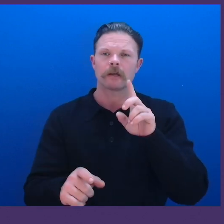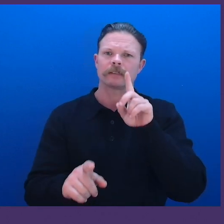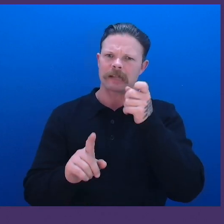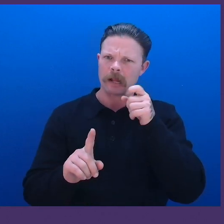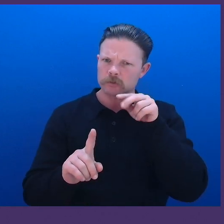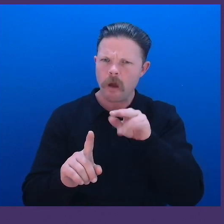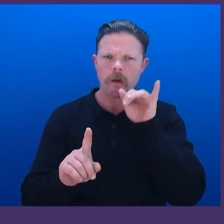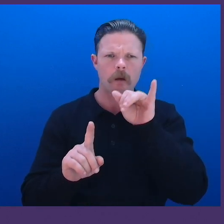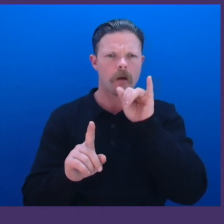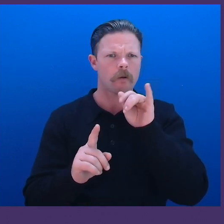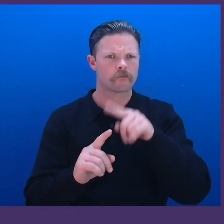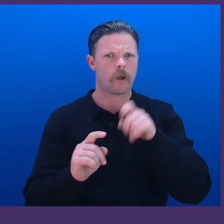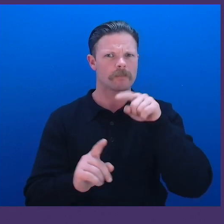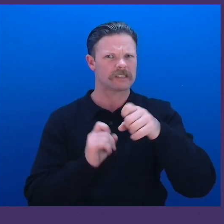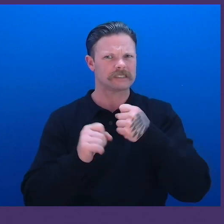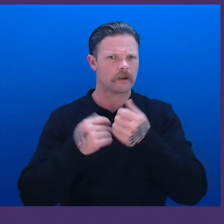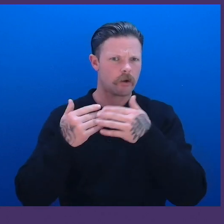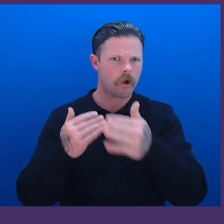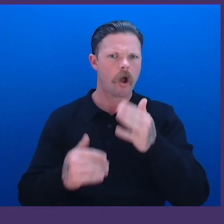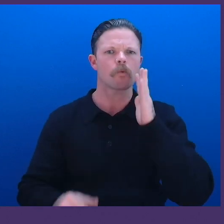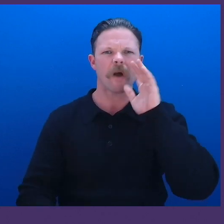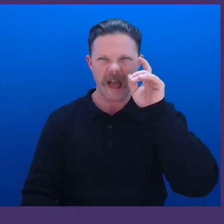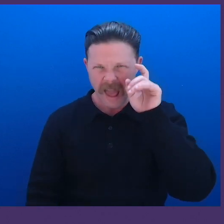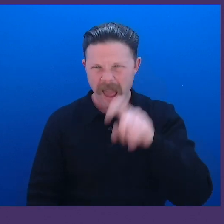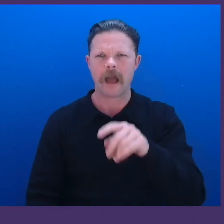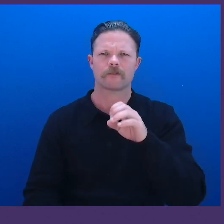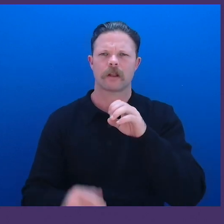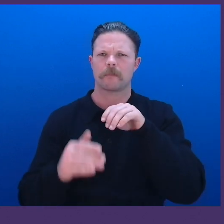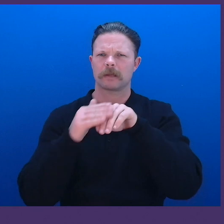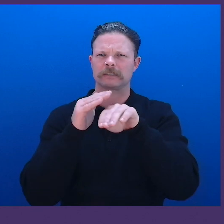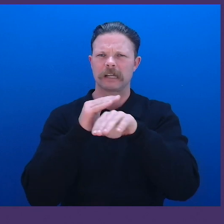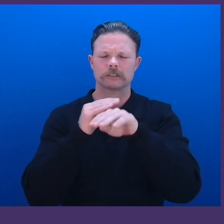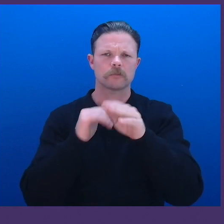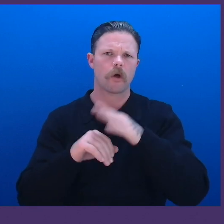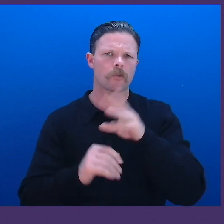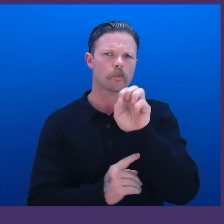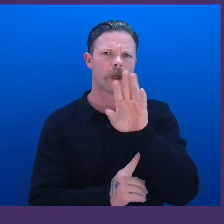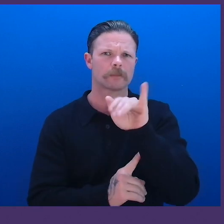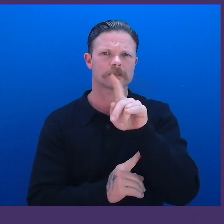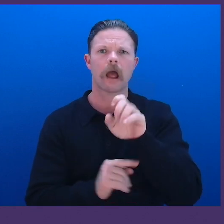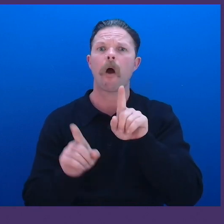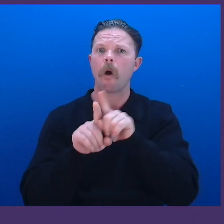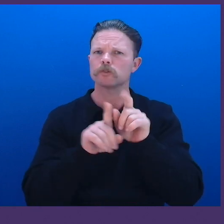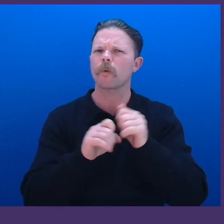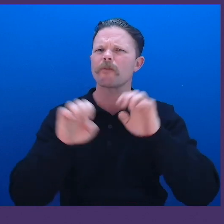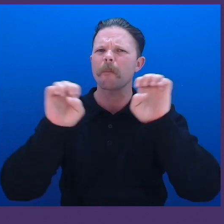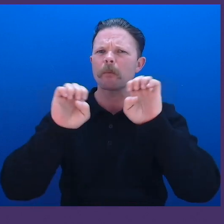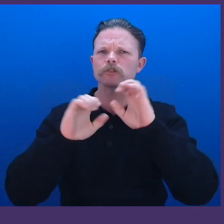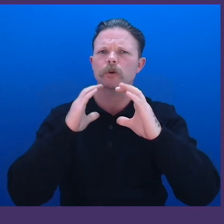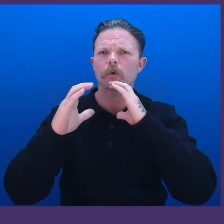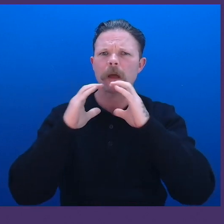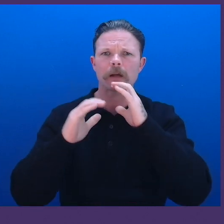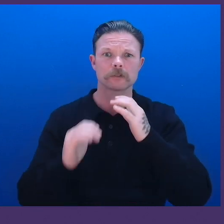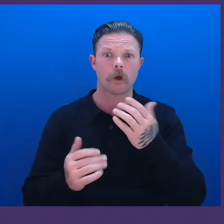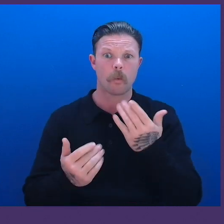these websites will have to be accessible. There's also the issue with emergency communications, that the means that we have right now are not accessible.